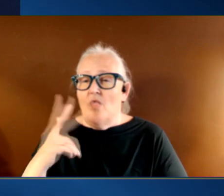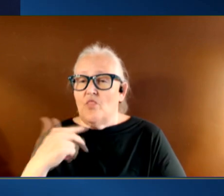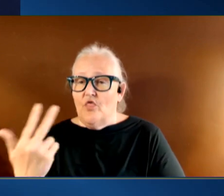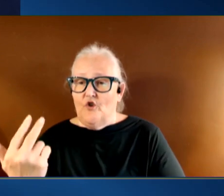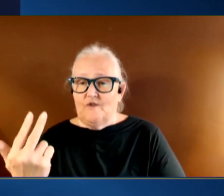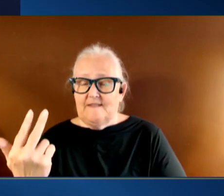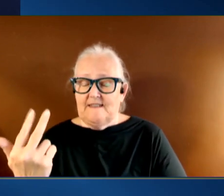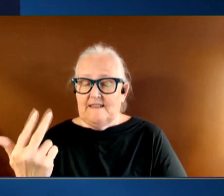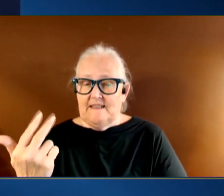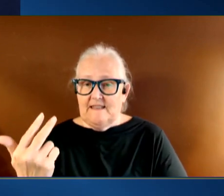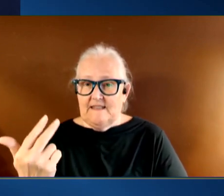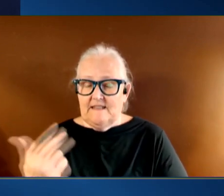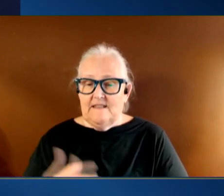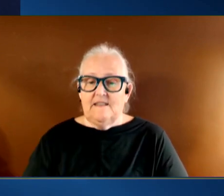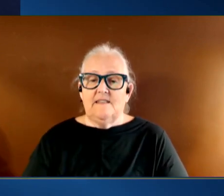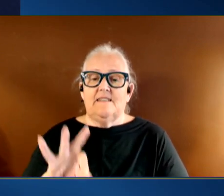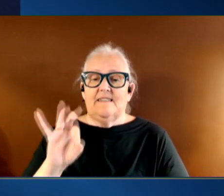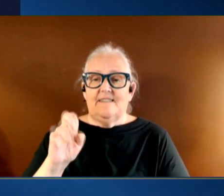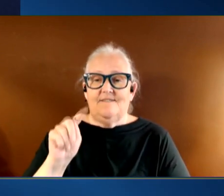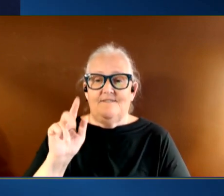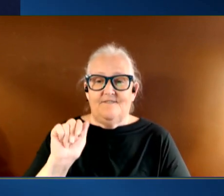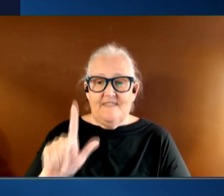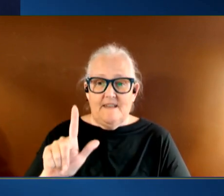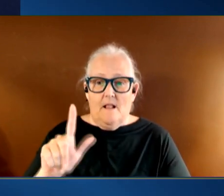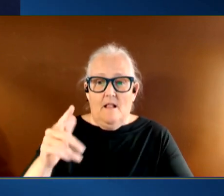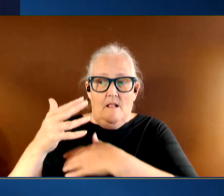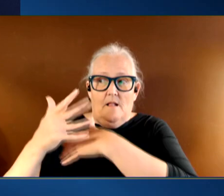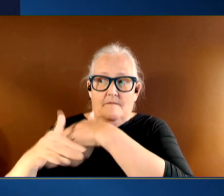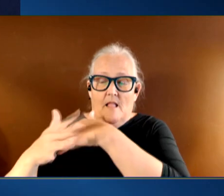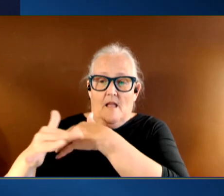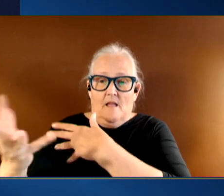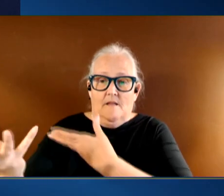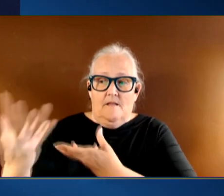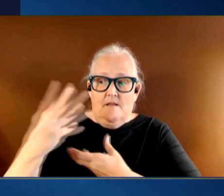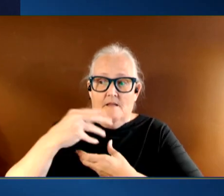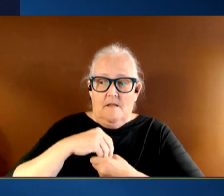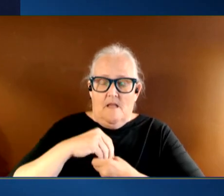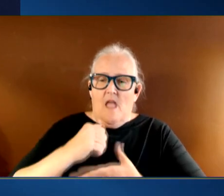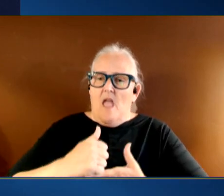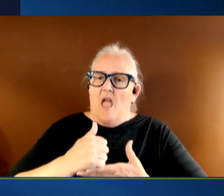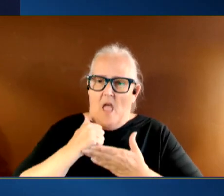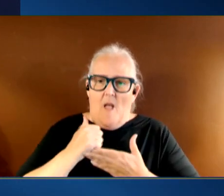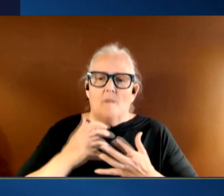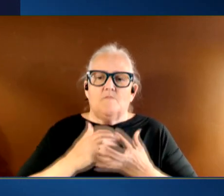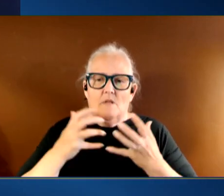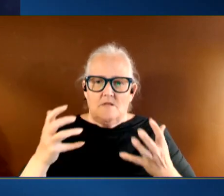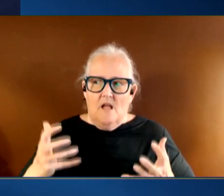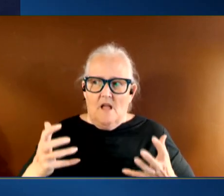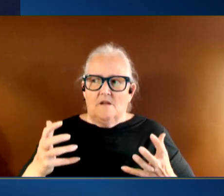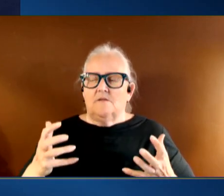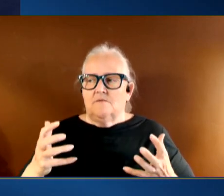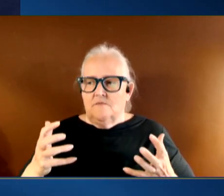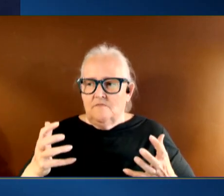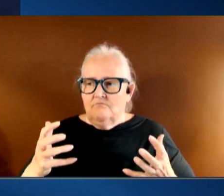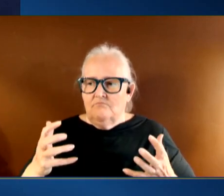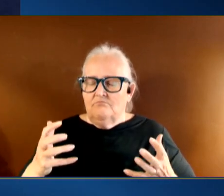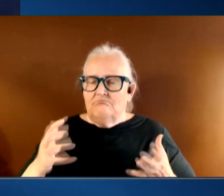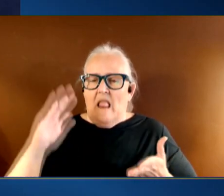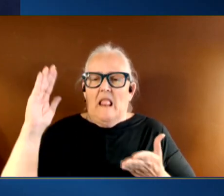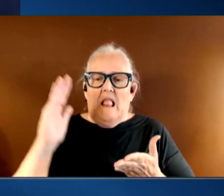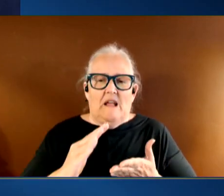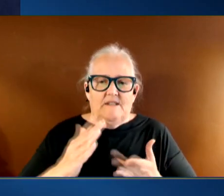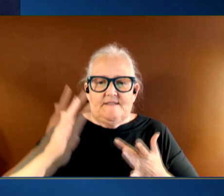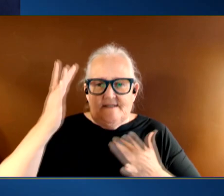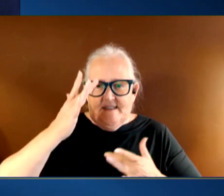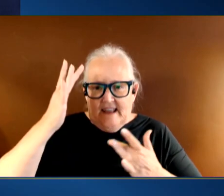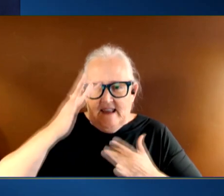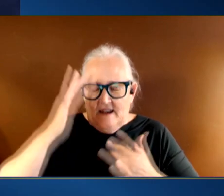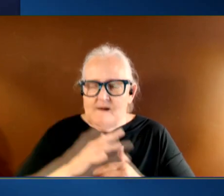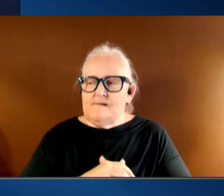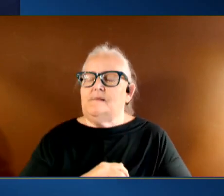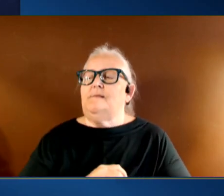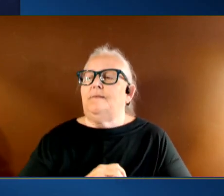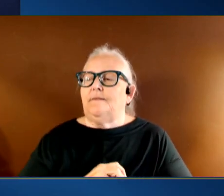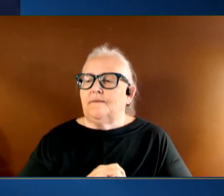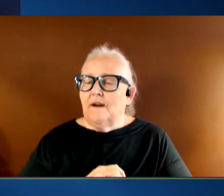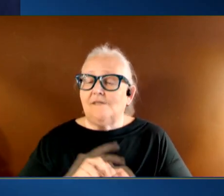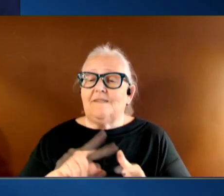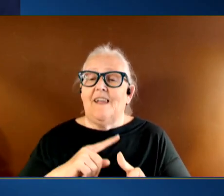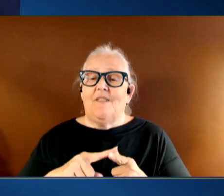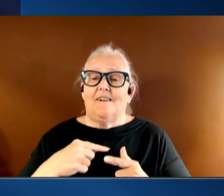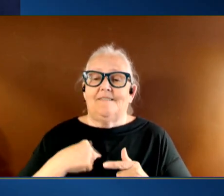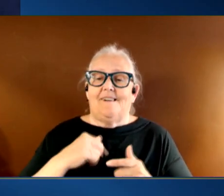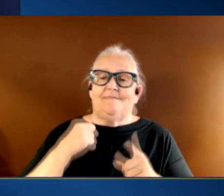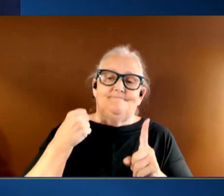fetal hemoglobin did a lot towards not letting me get sick. But as puberty came, that kind of was